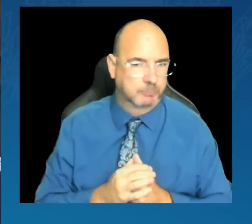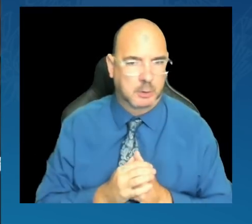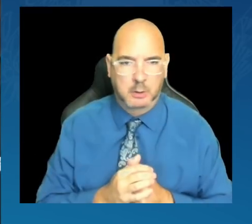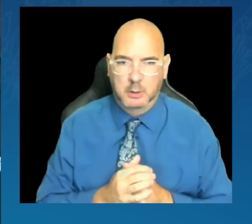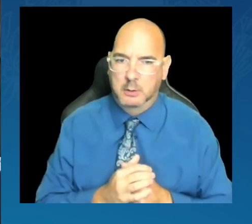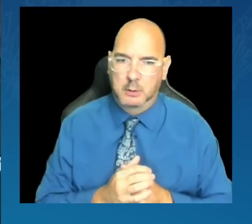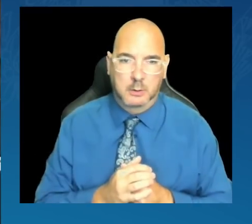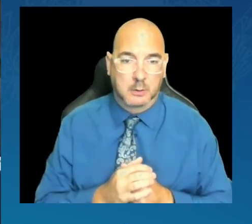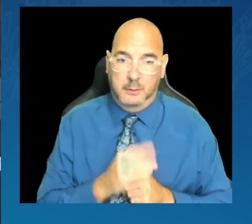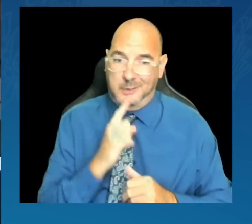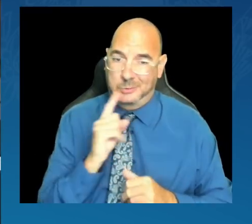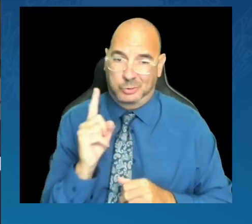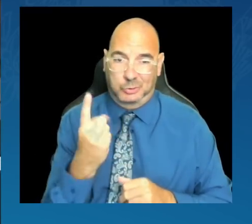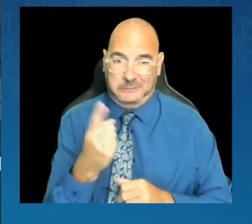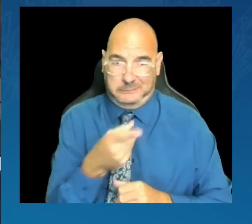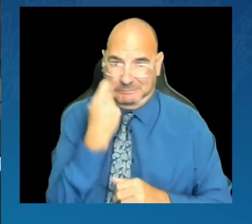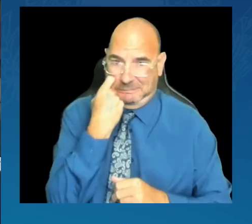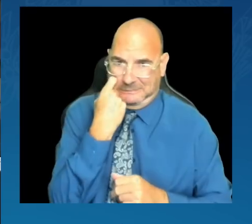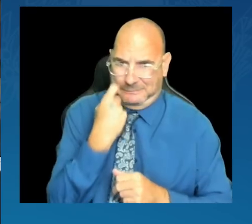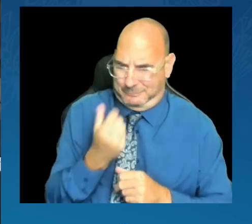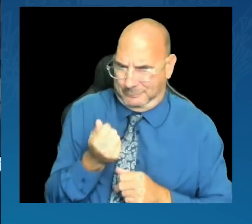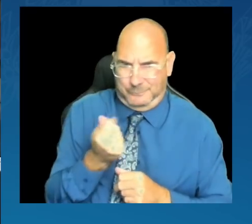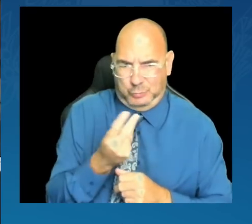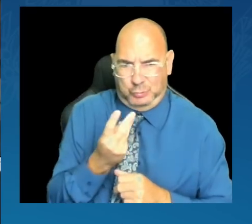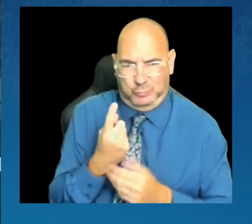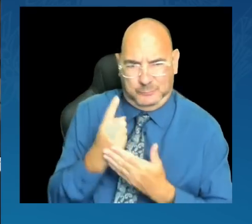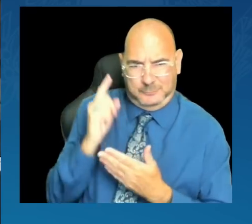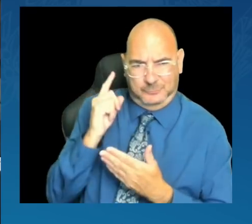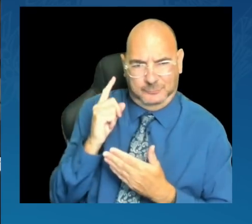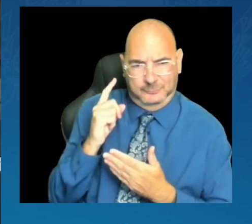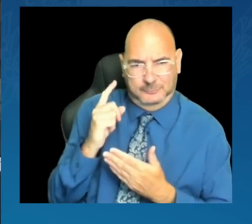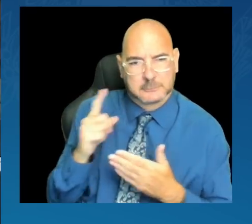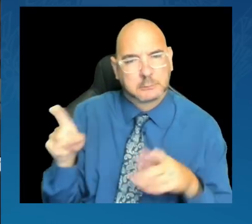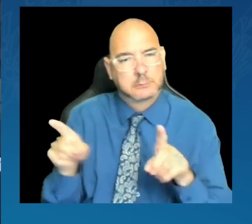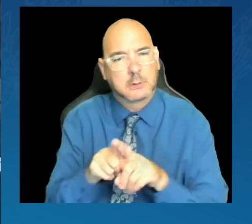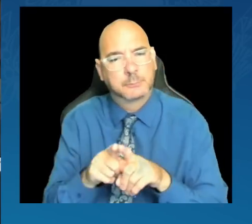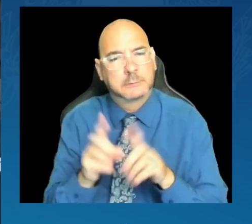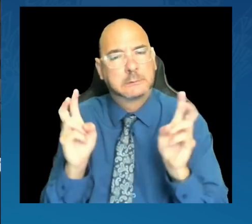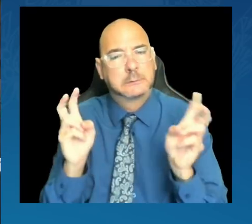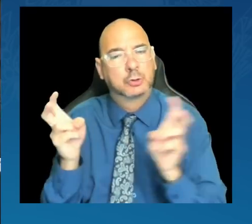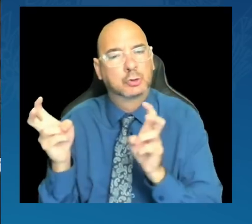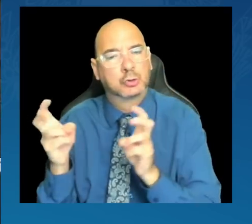having a similar conversation. And I just want to say that I really do appreciate